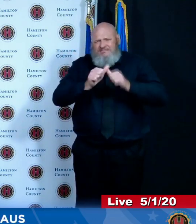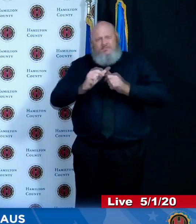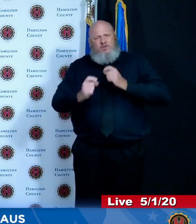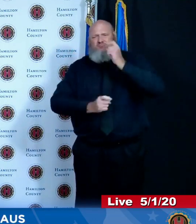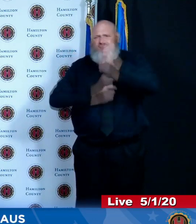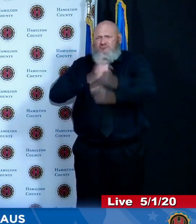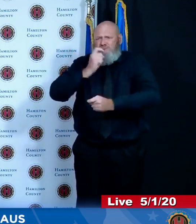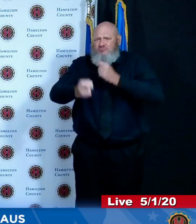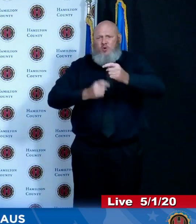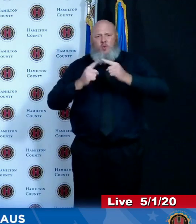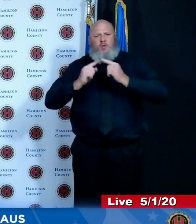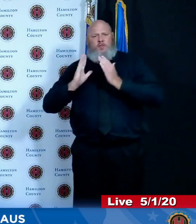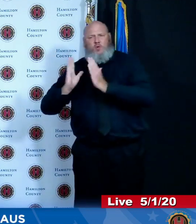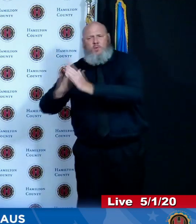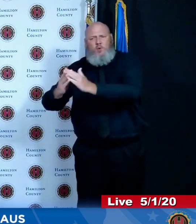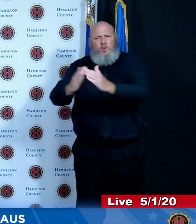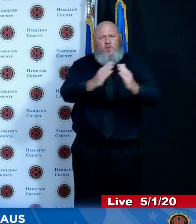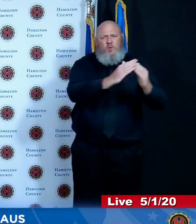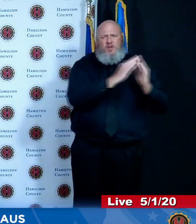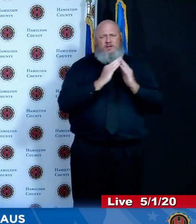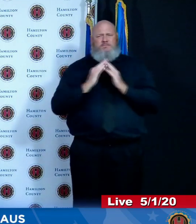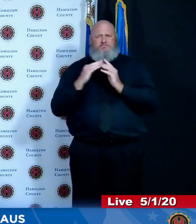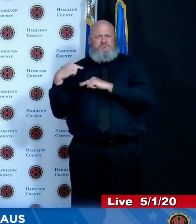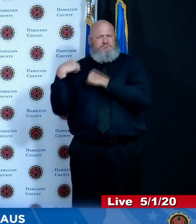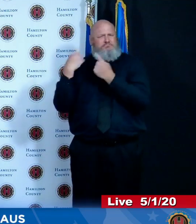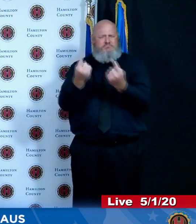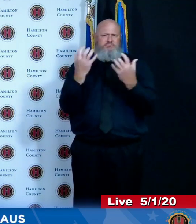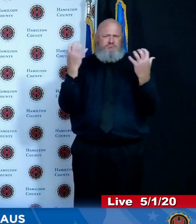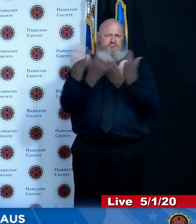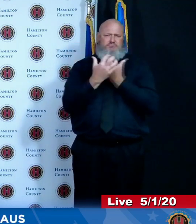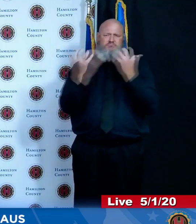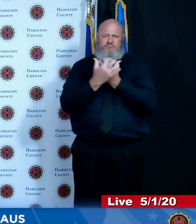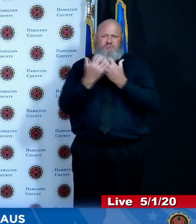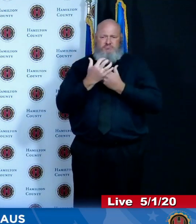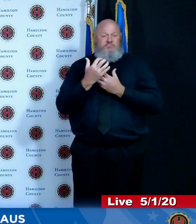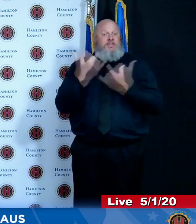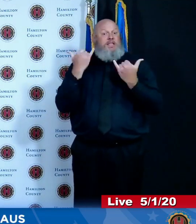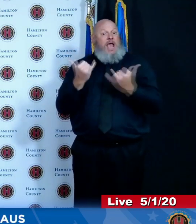to offer drive-through Covid-19 testing in Hamilton County for eligible